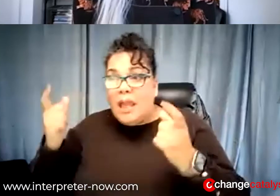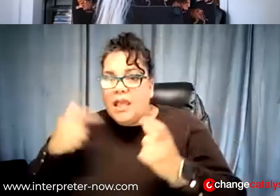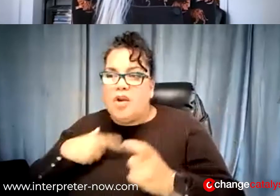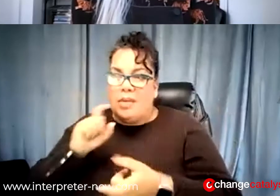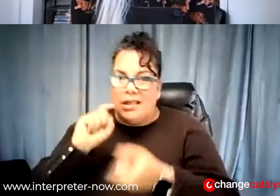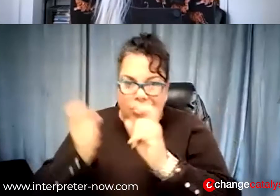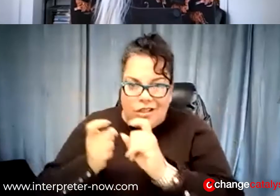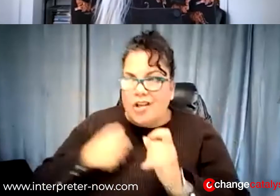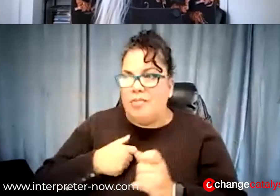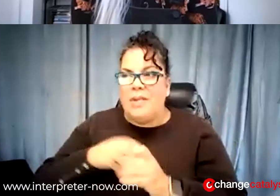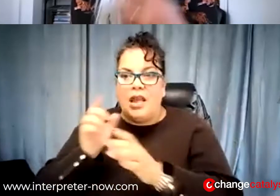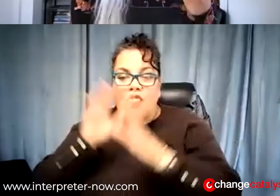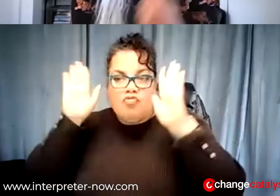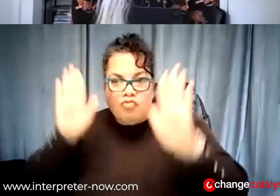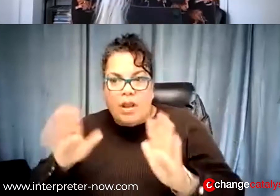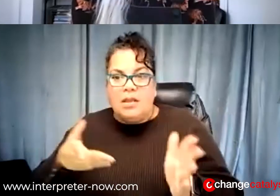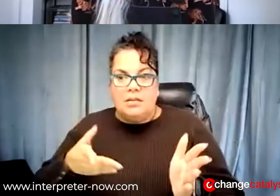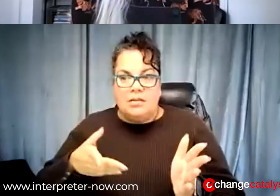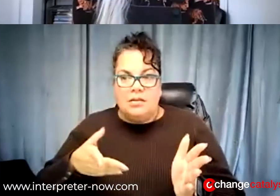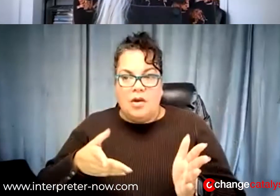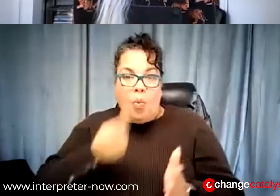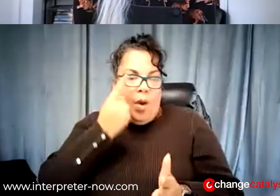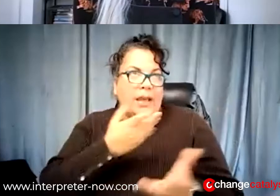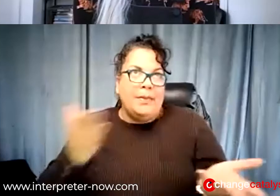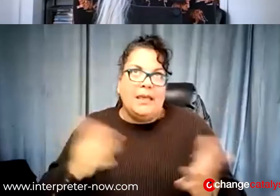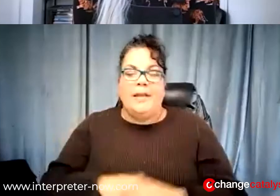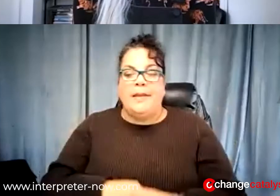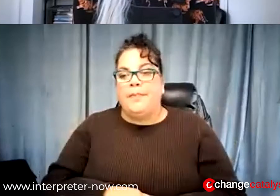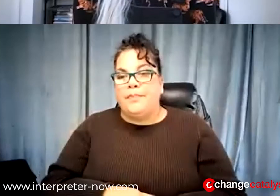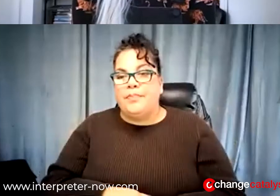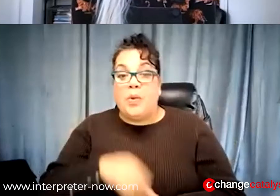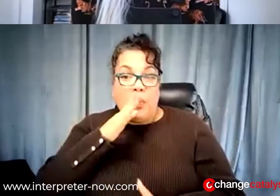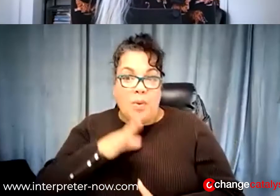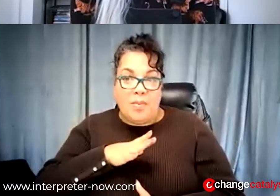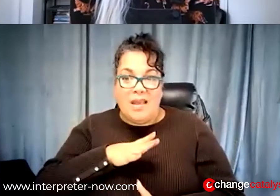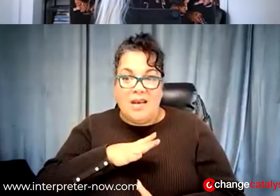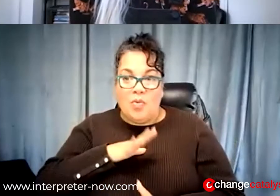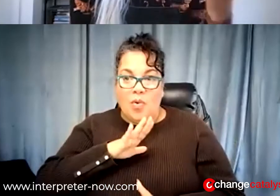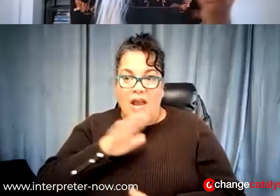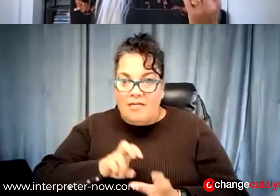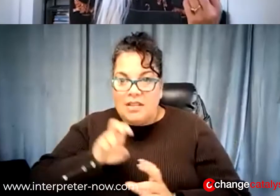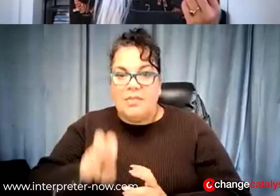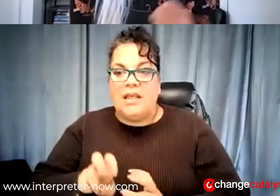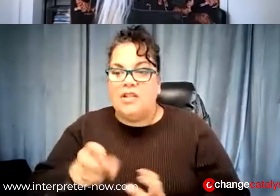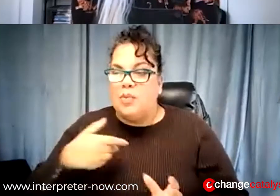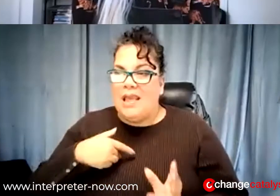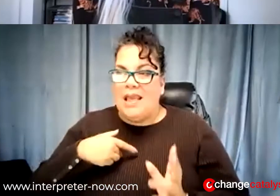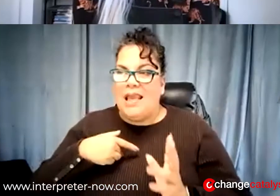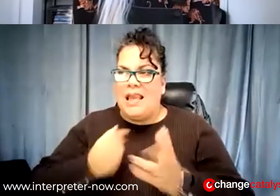One of them has been women who have stepped into the accountability buddies for writing